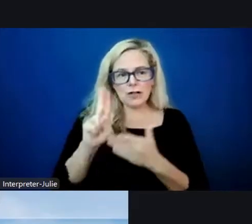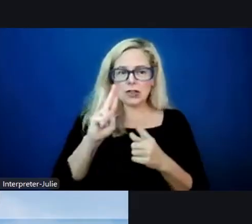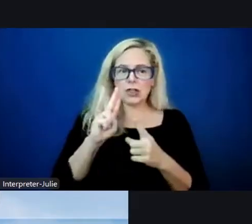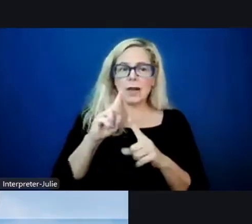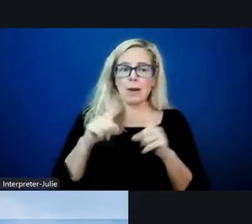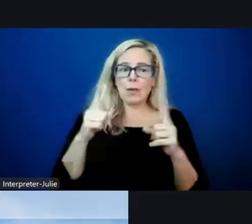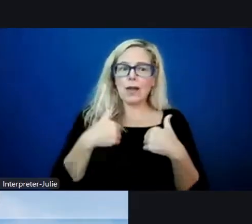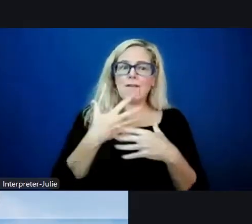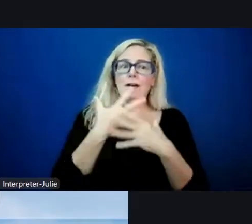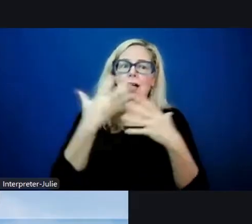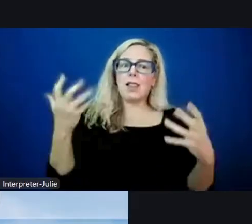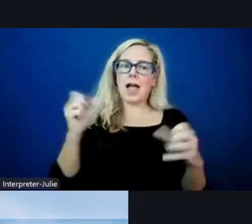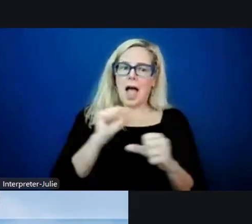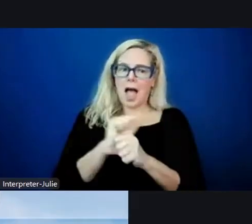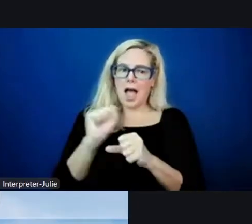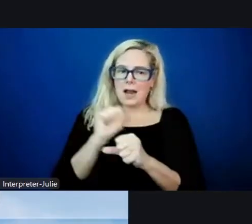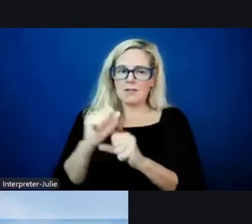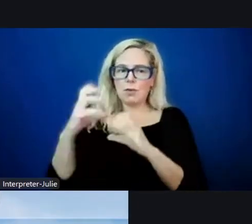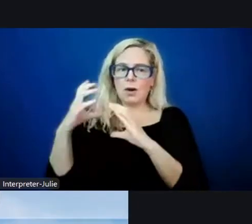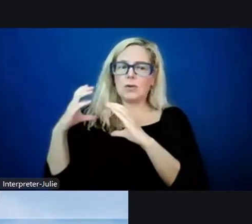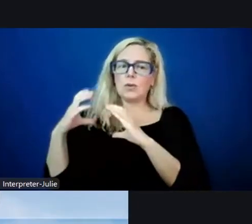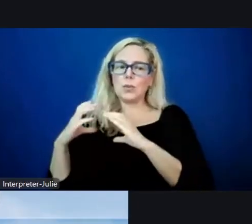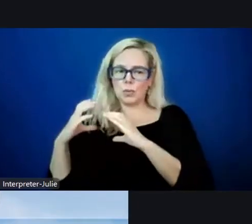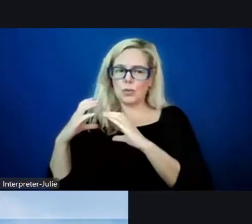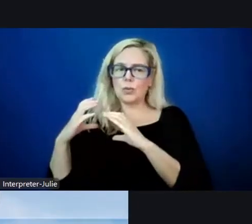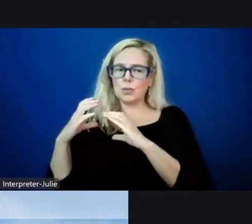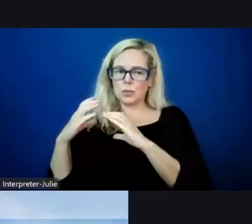But people's stories are so, so important.